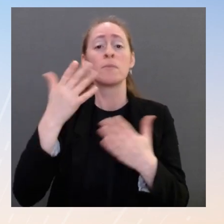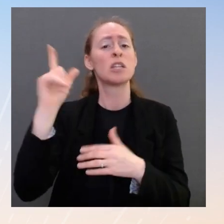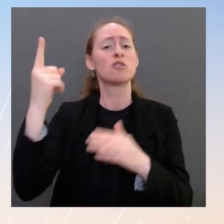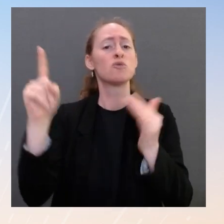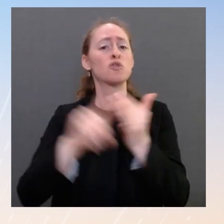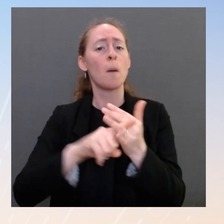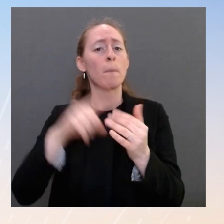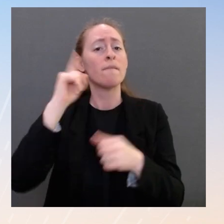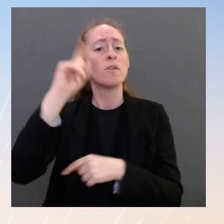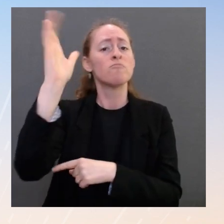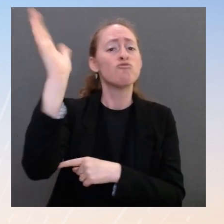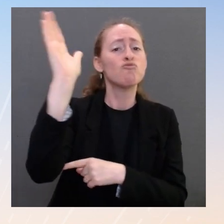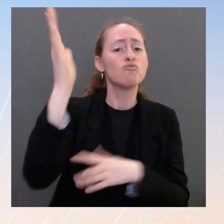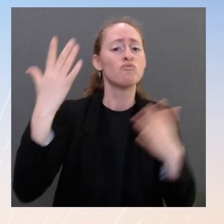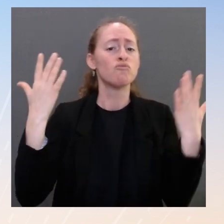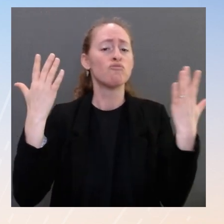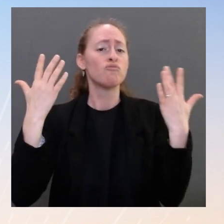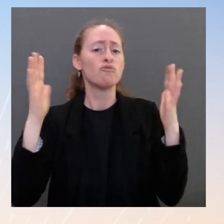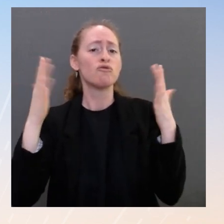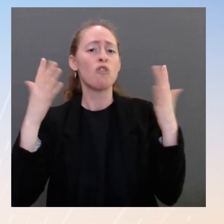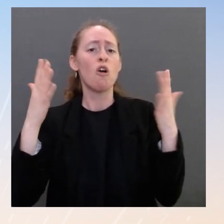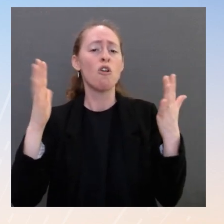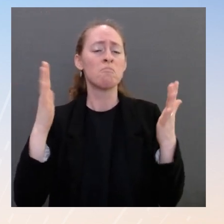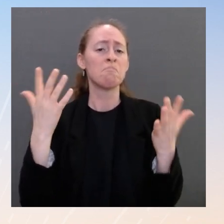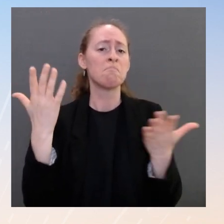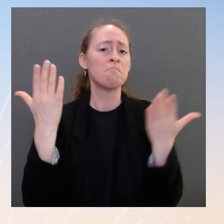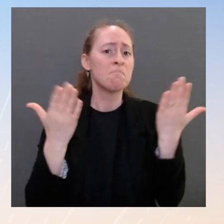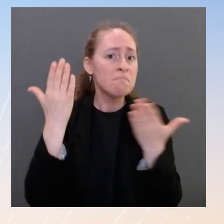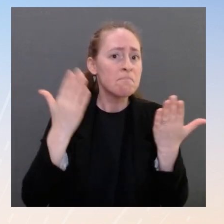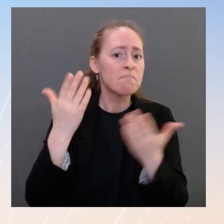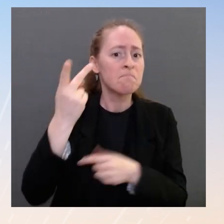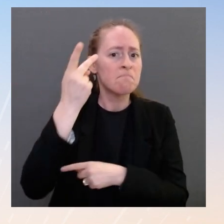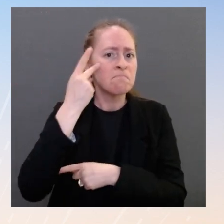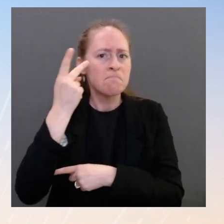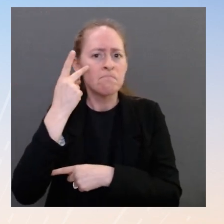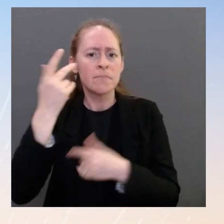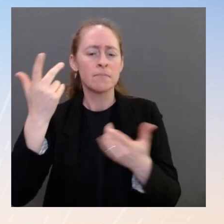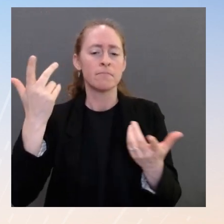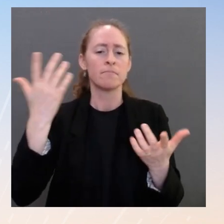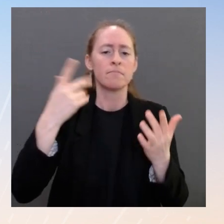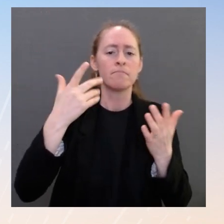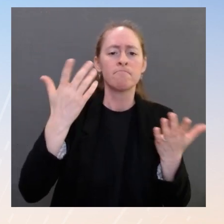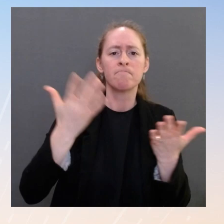the presentation of scholarships, as you know, and, of course, his speaking and his roasting,